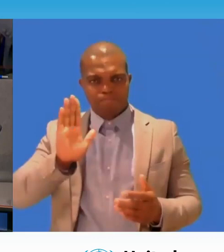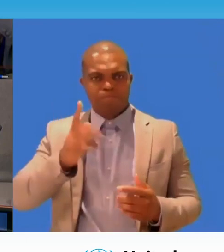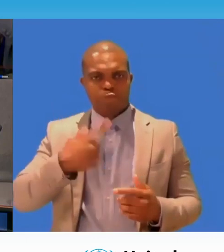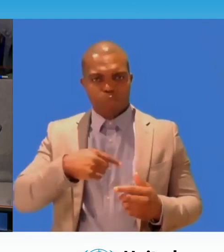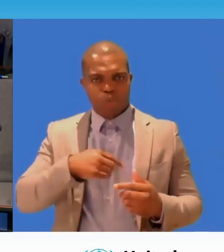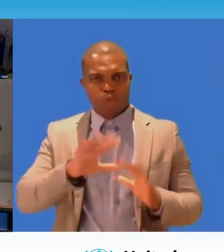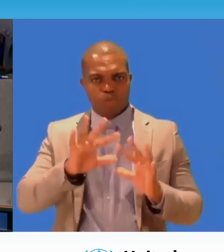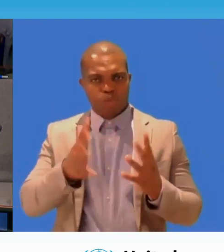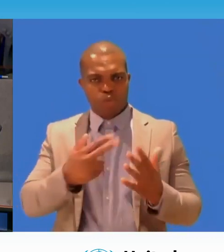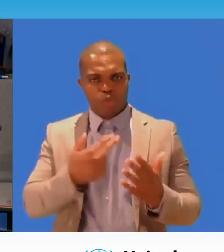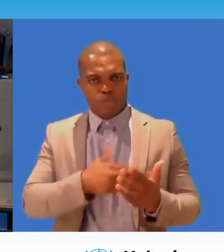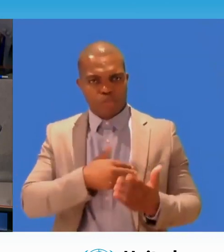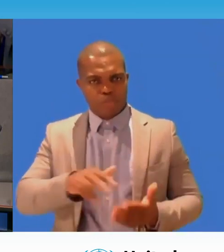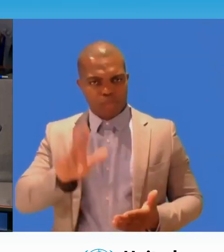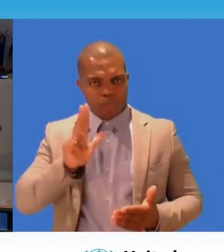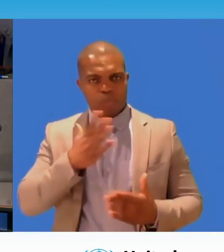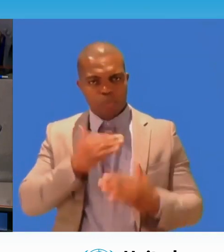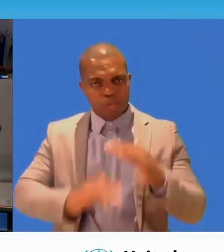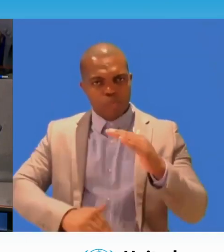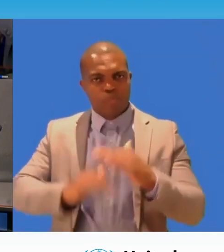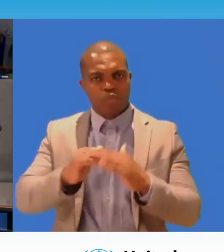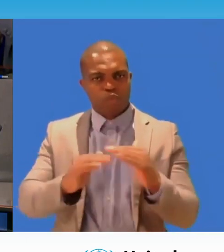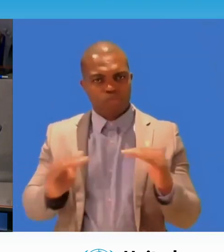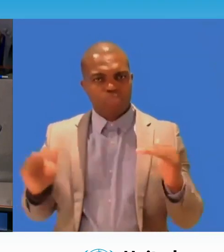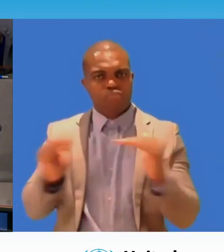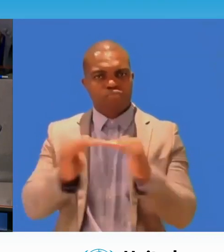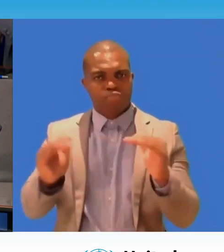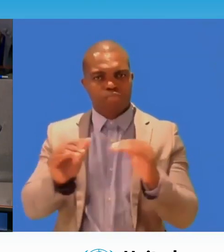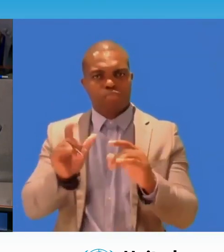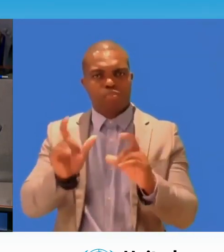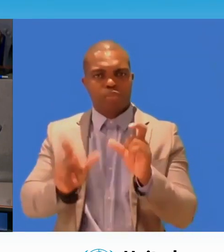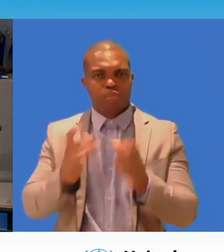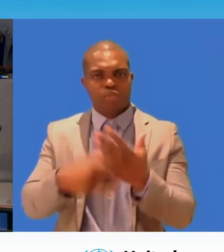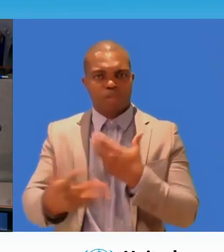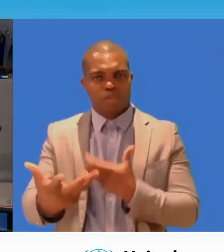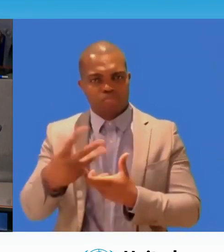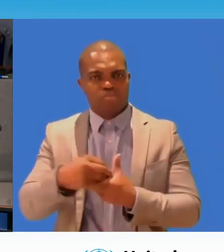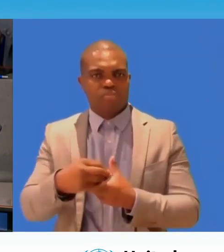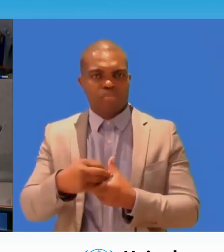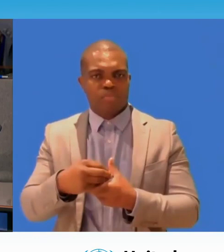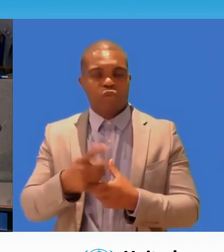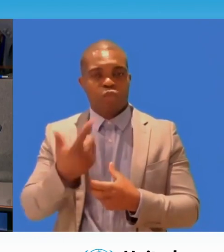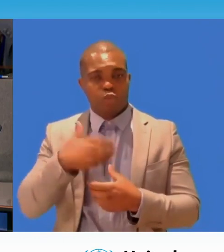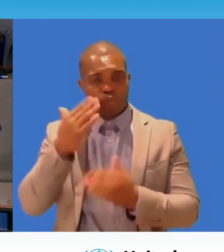of the future will provide a great opportunity to repel us closer to the full realization of